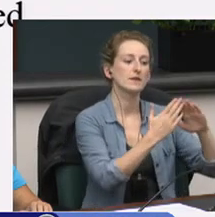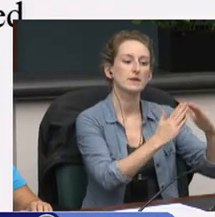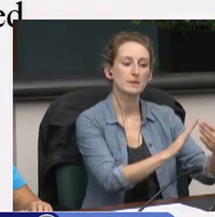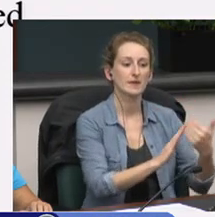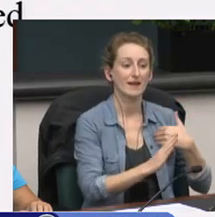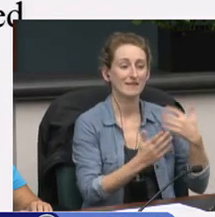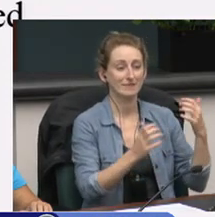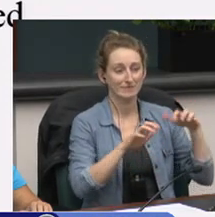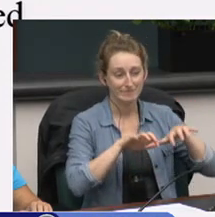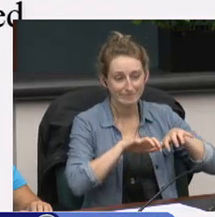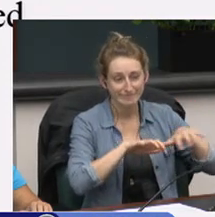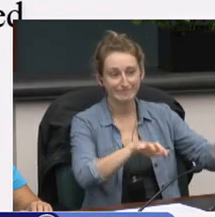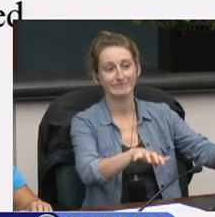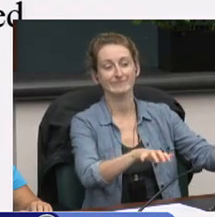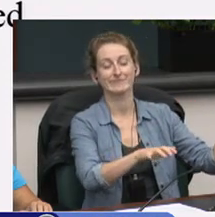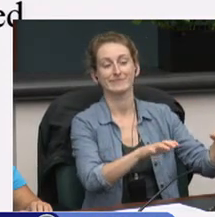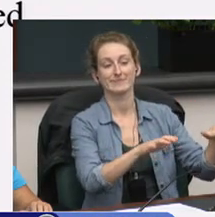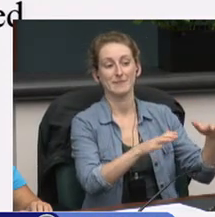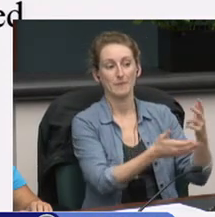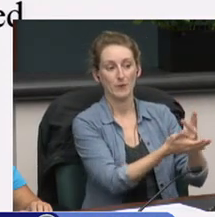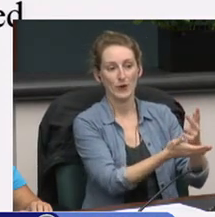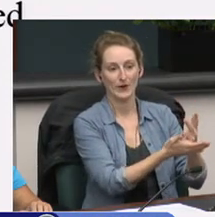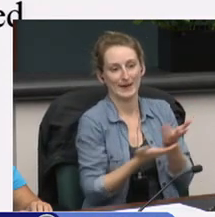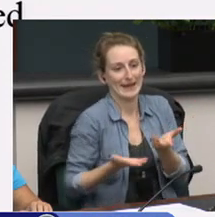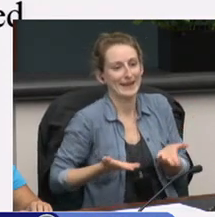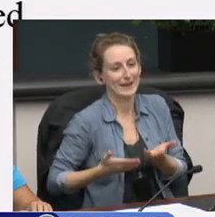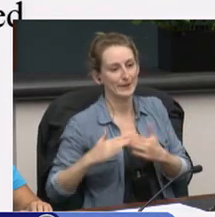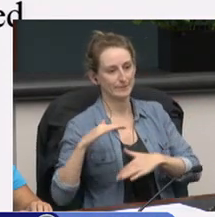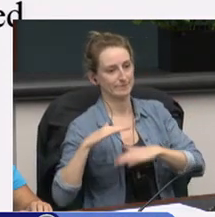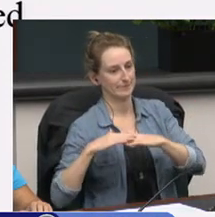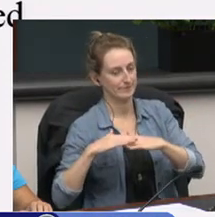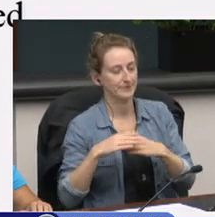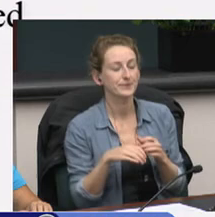parking so we have parking maximums here looking at accessible parking needs